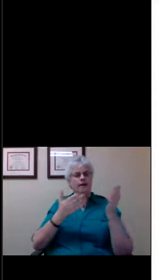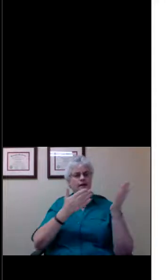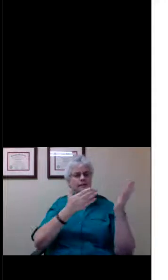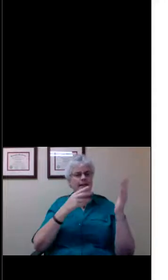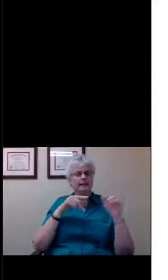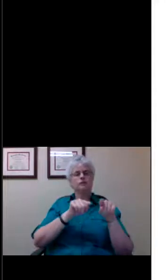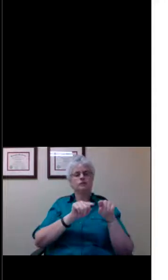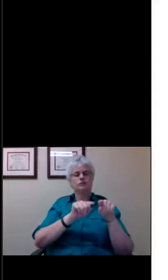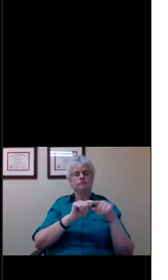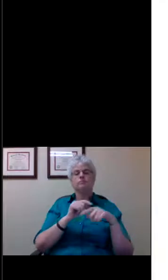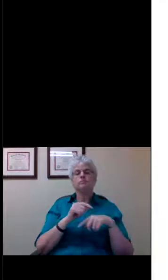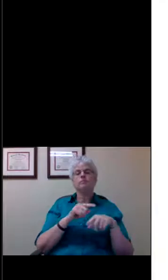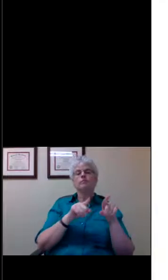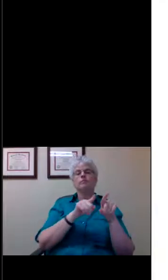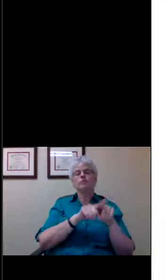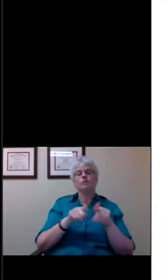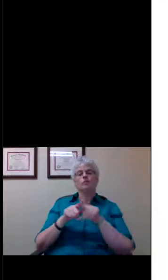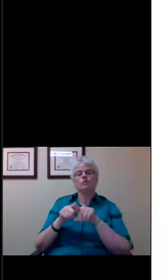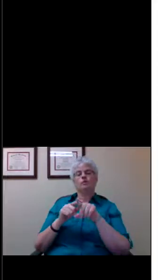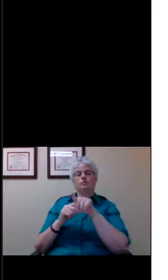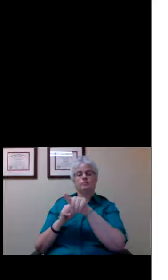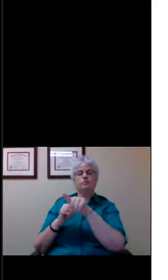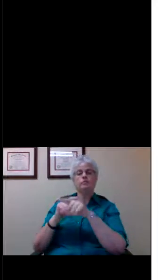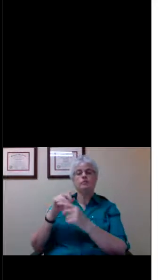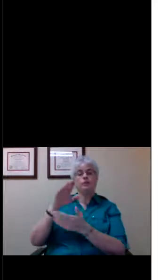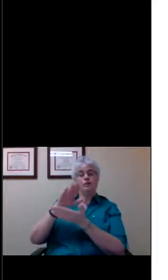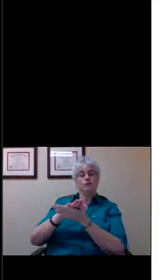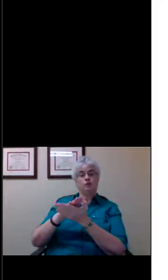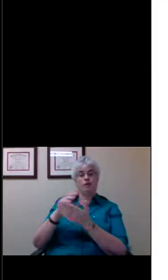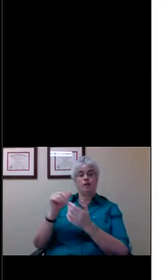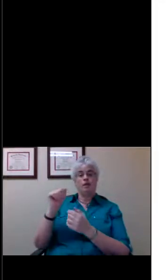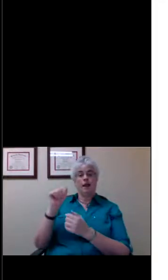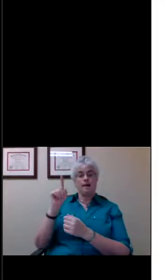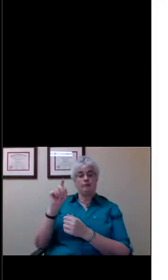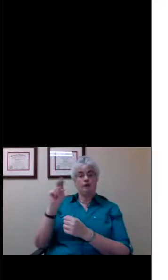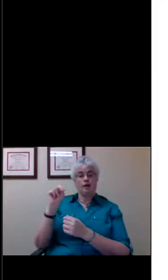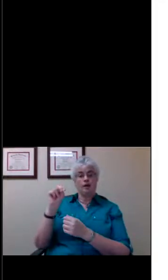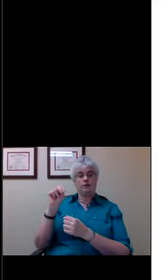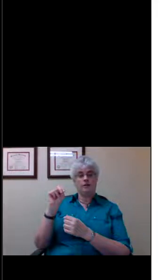environment before they had some recommendations. We also- the school